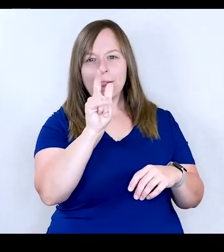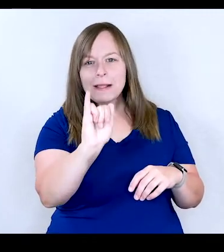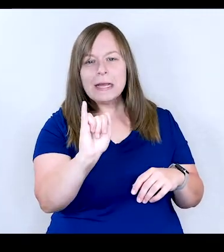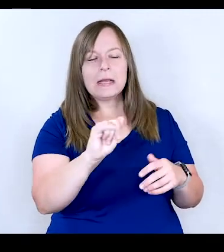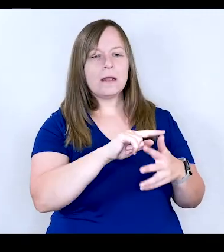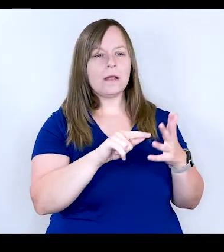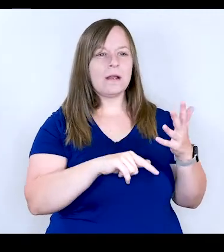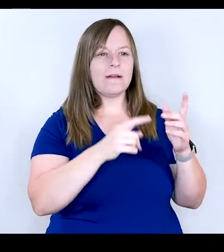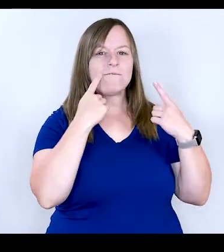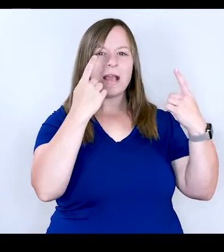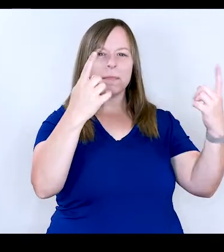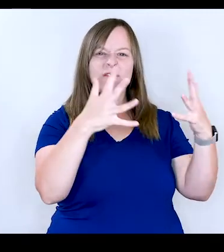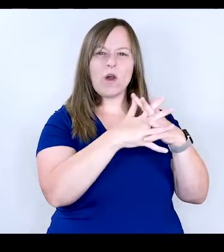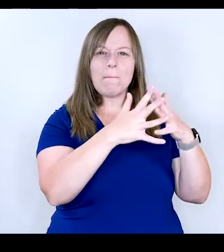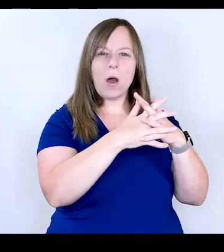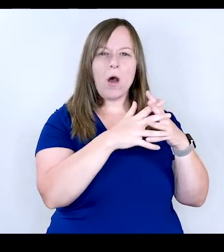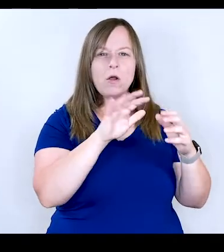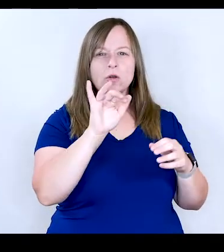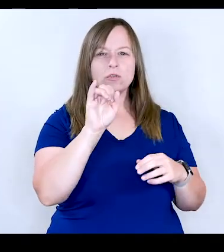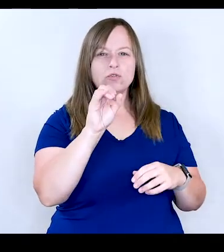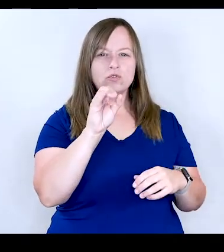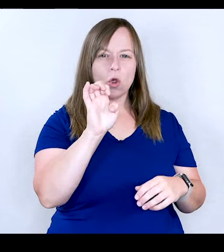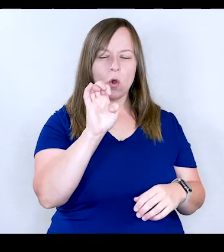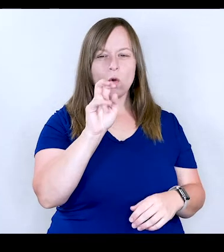know are like there're famous football players, like Joe Namath, all suffering